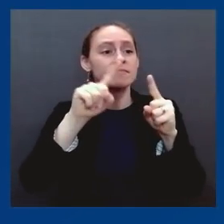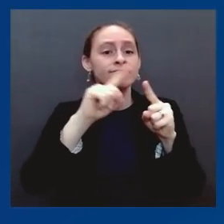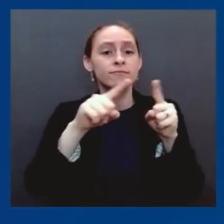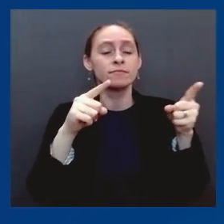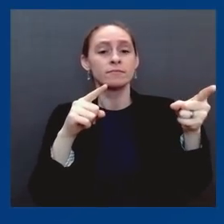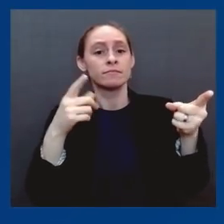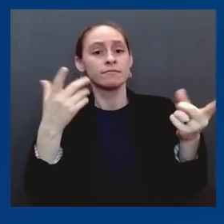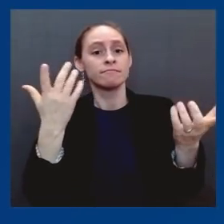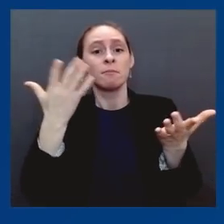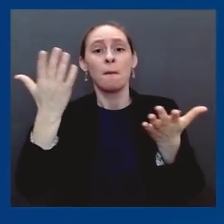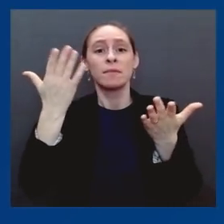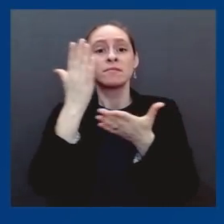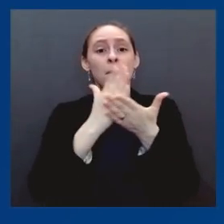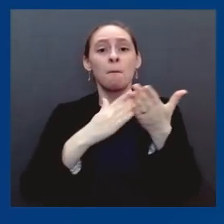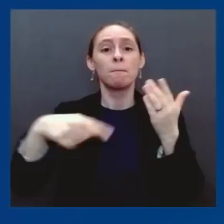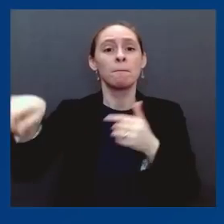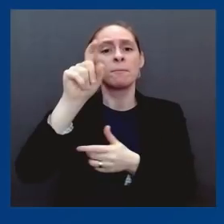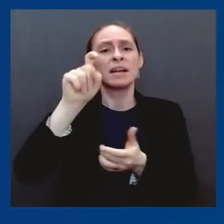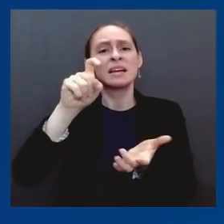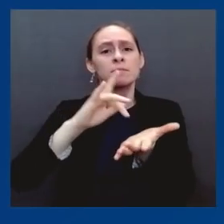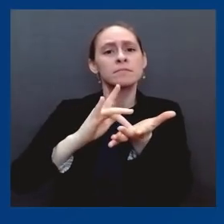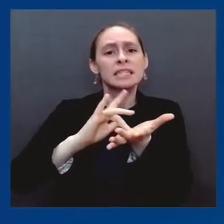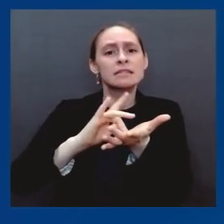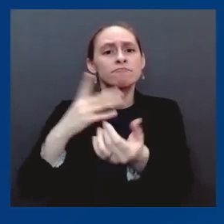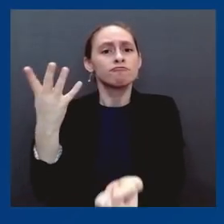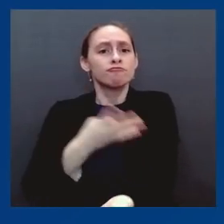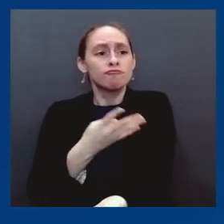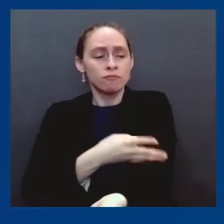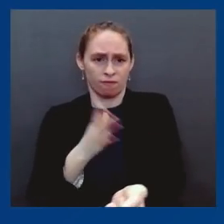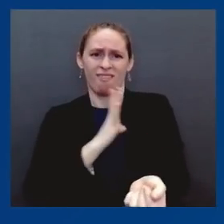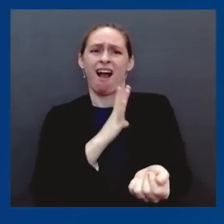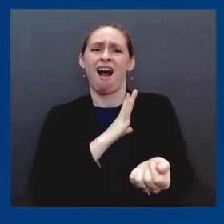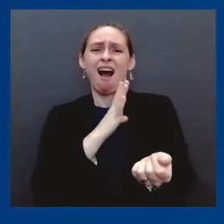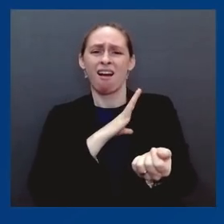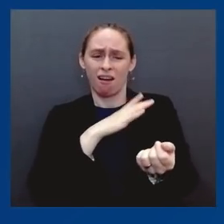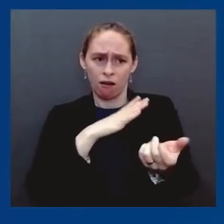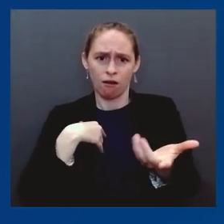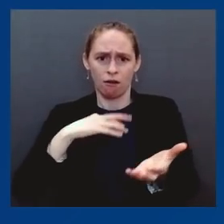and get more PPE to where it is needed. And you'll see us continue to act aggressively